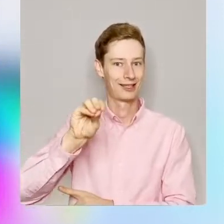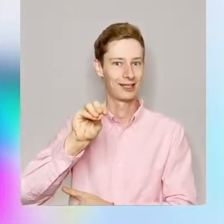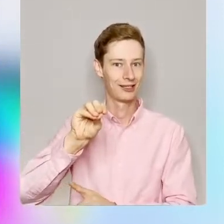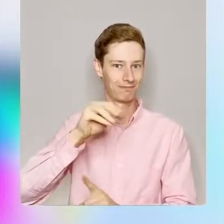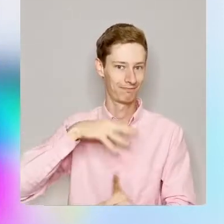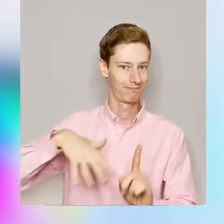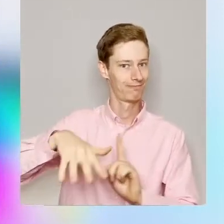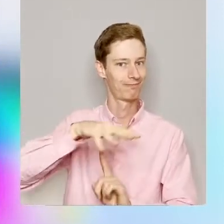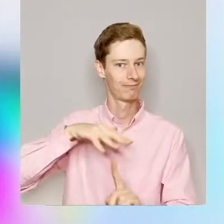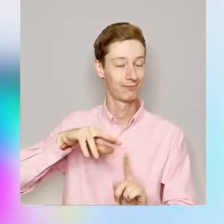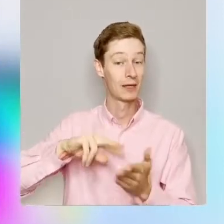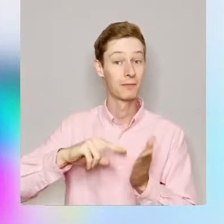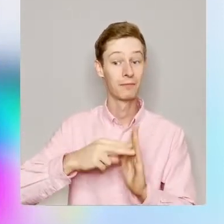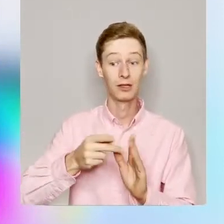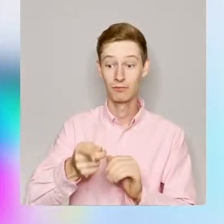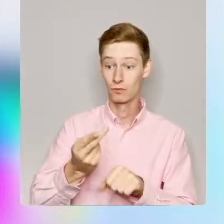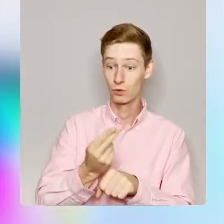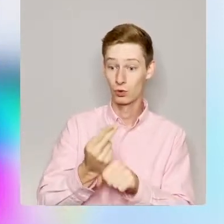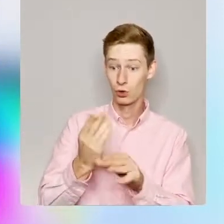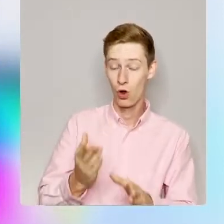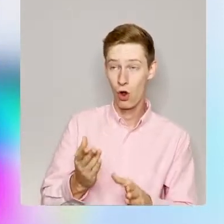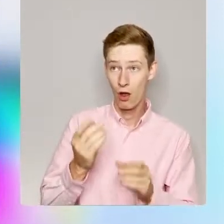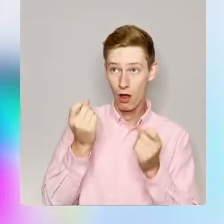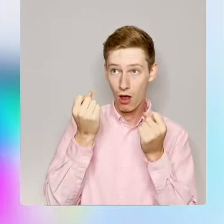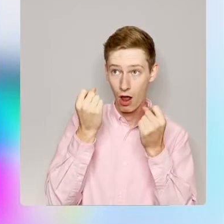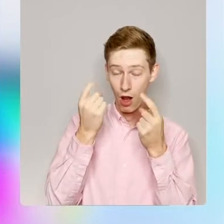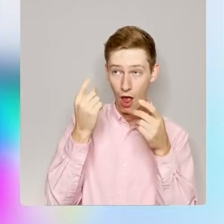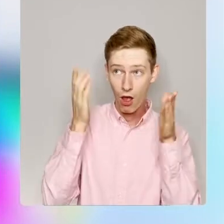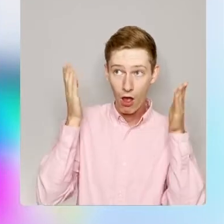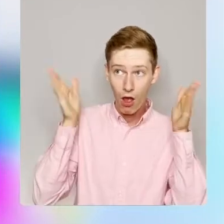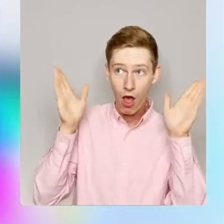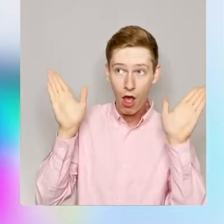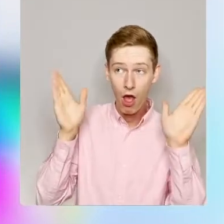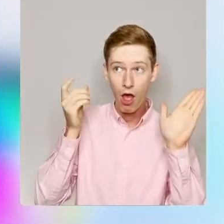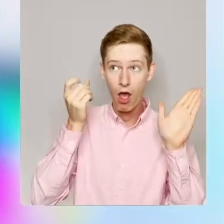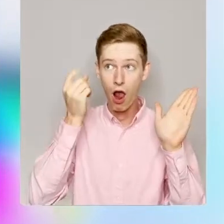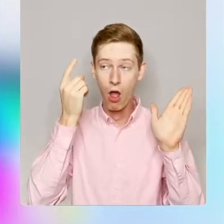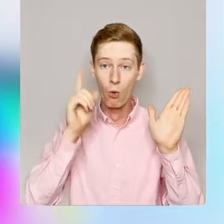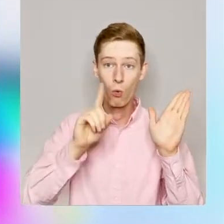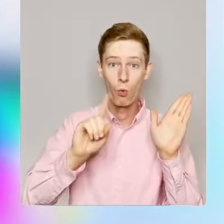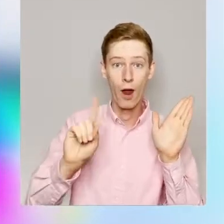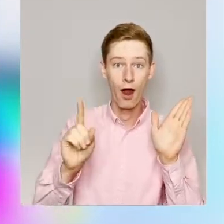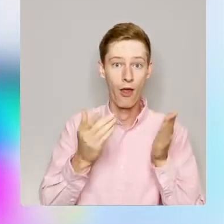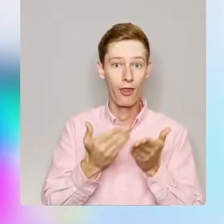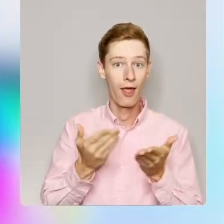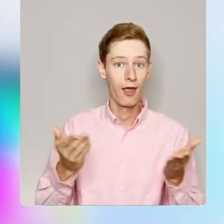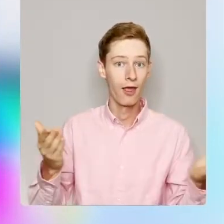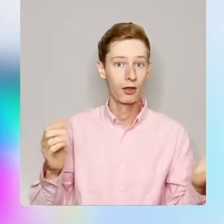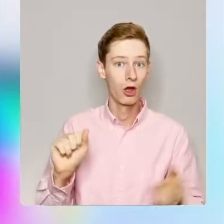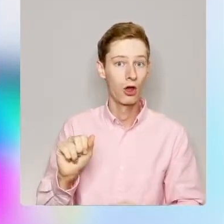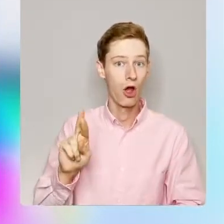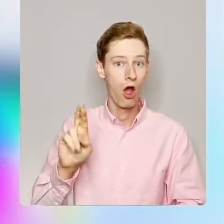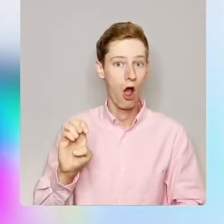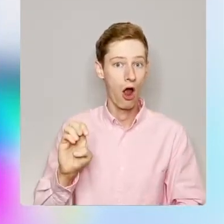This gives the user peripheral awareness and allows them to understand where things are, even if they can't see them.